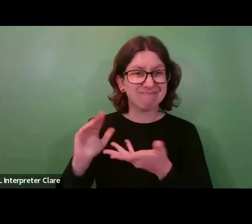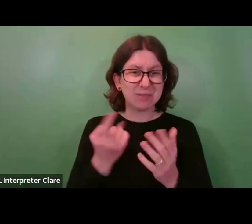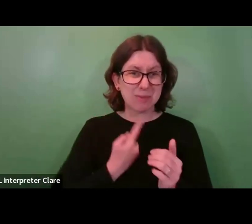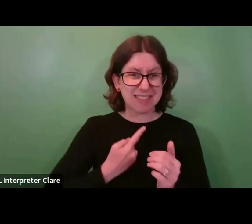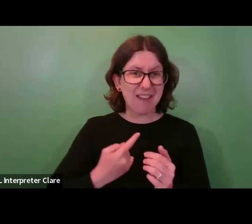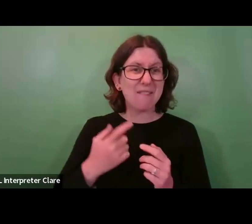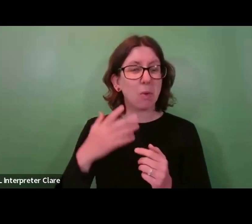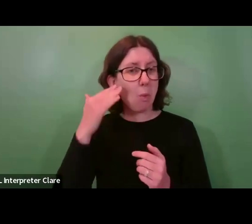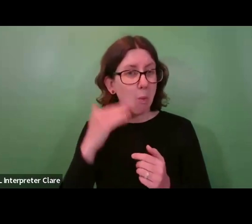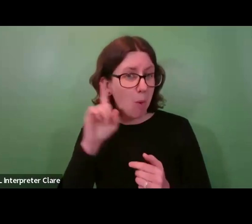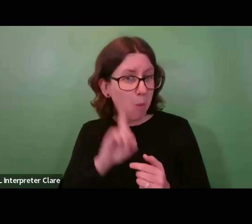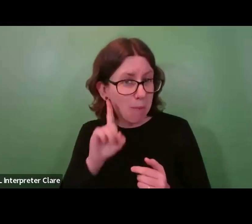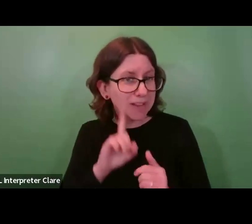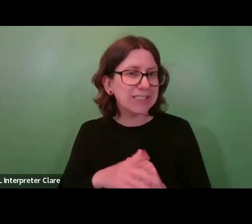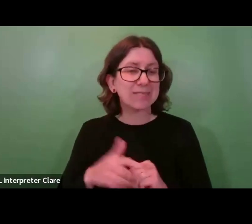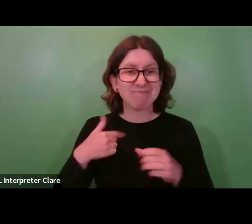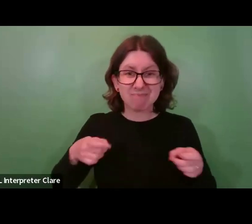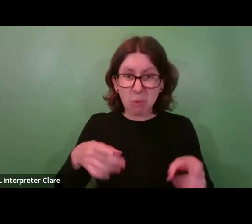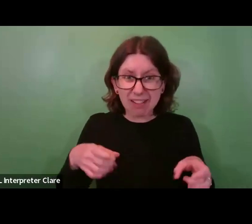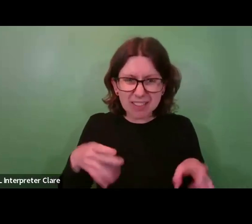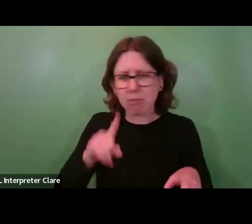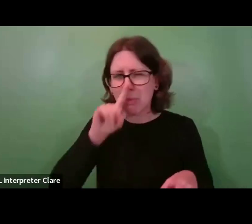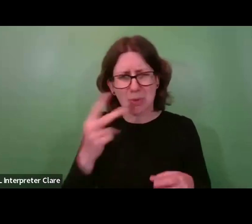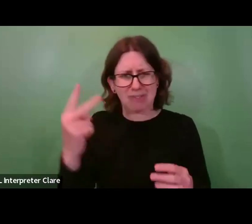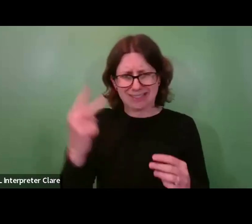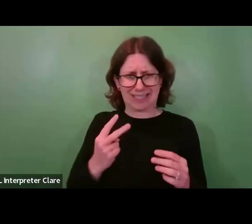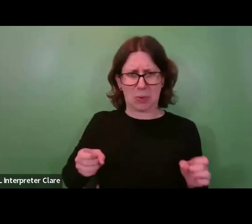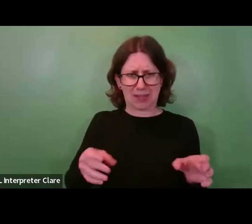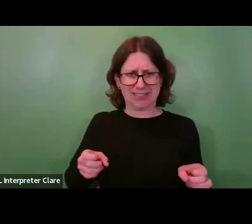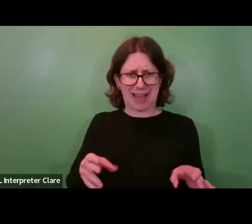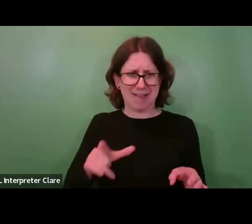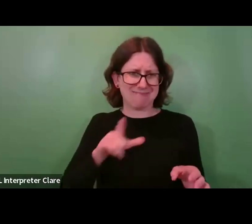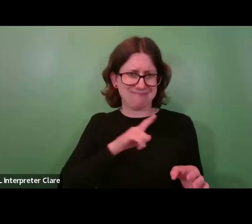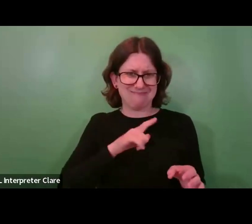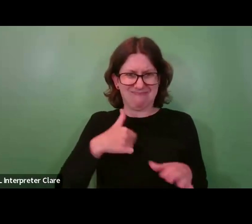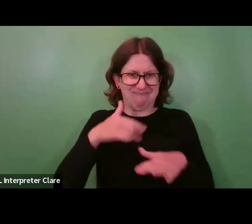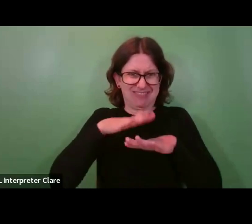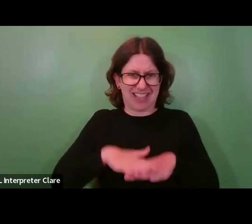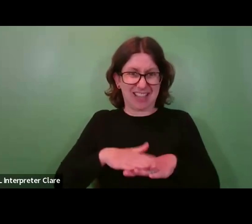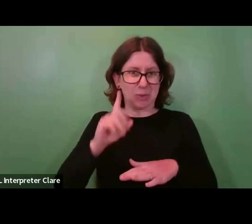I'm a white woman. I'm a wheelchair user, but you can't tell that on the screen because you can only see my head and shoulders.